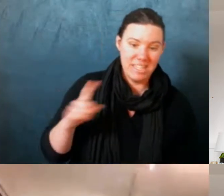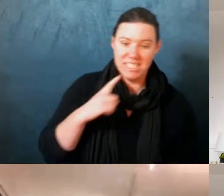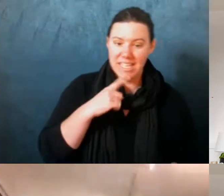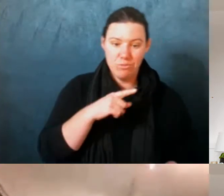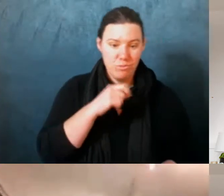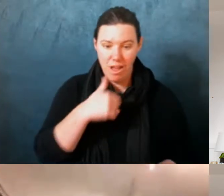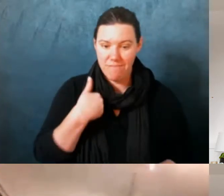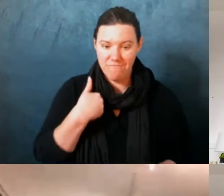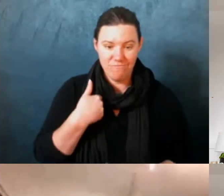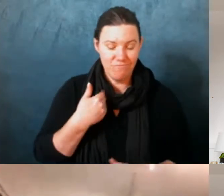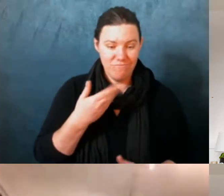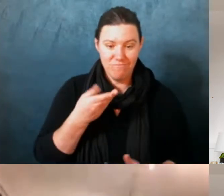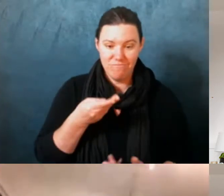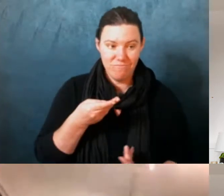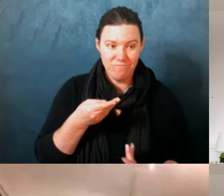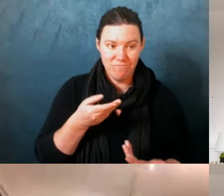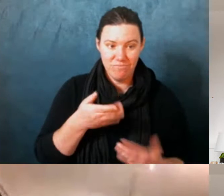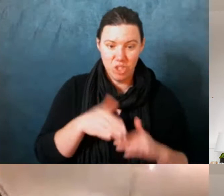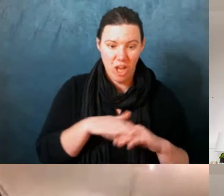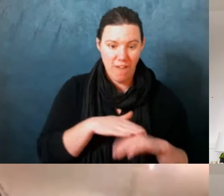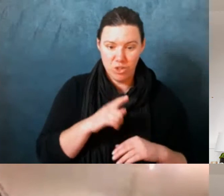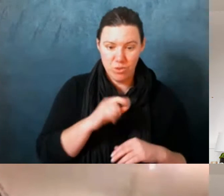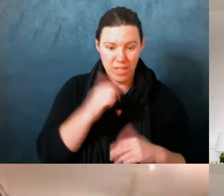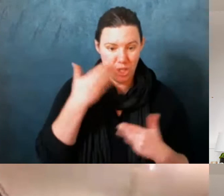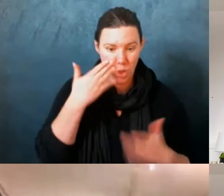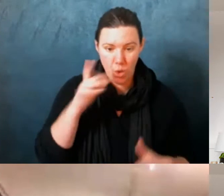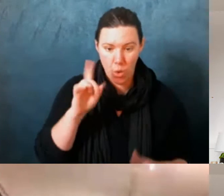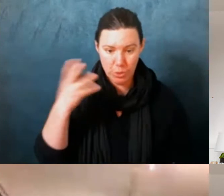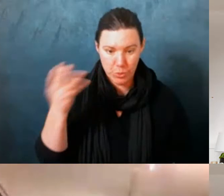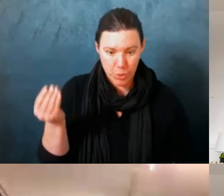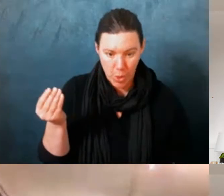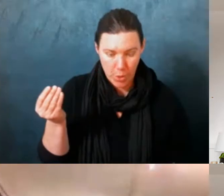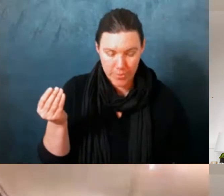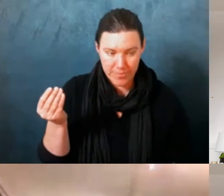And they don't refer them to the professional things. This is for the provider one.